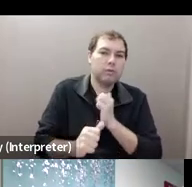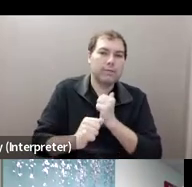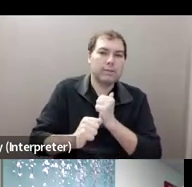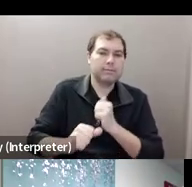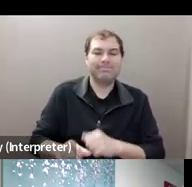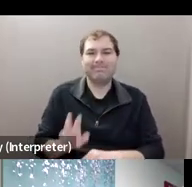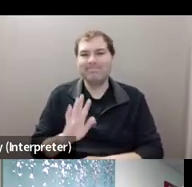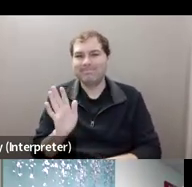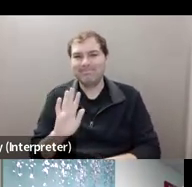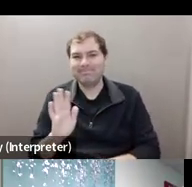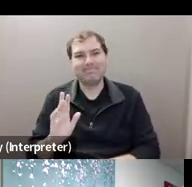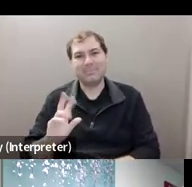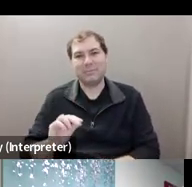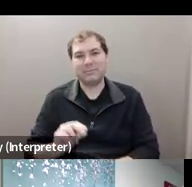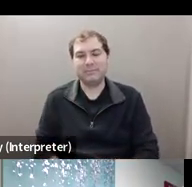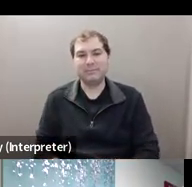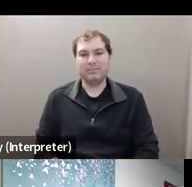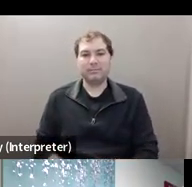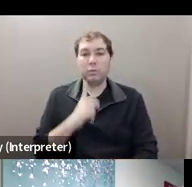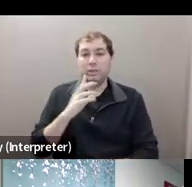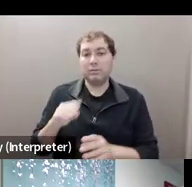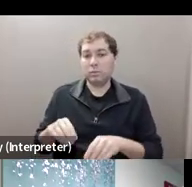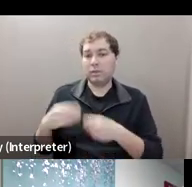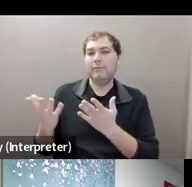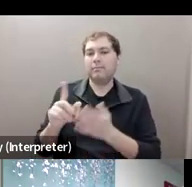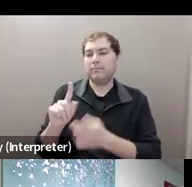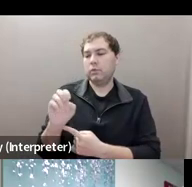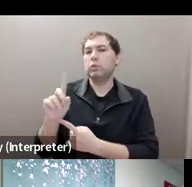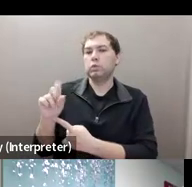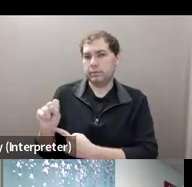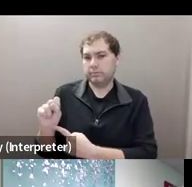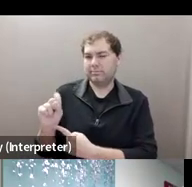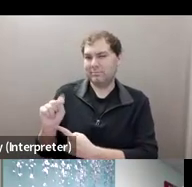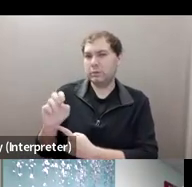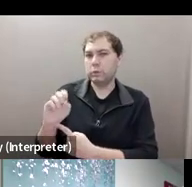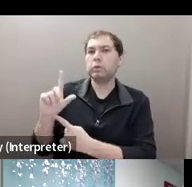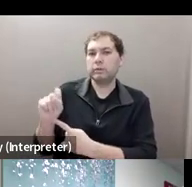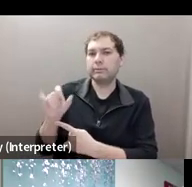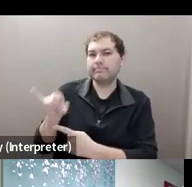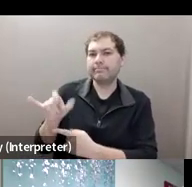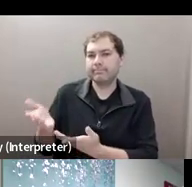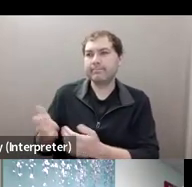Josefina Reyes: but we don't. We just give them the tools, you know. Josefina Reyes: That's all I have to say.